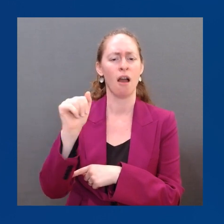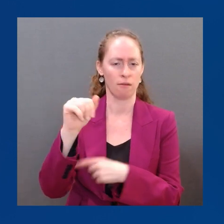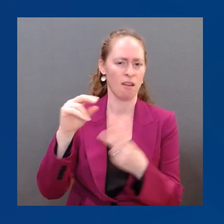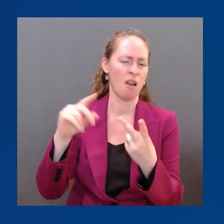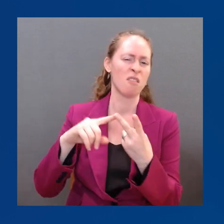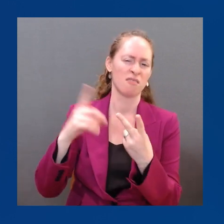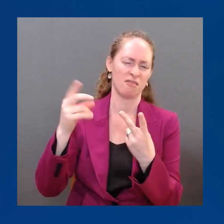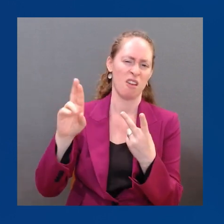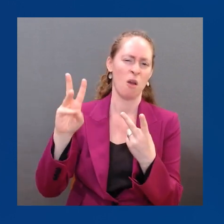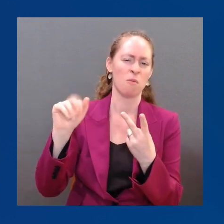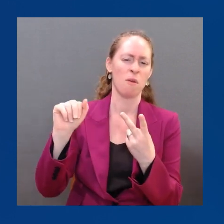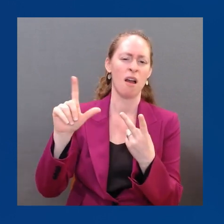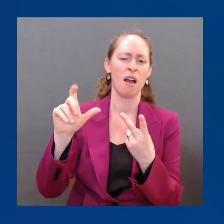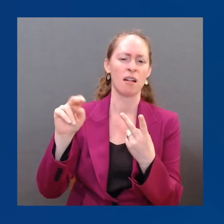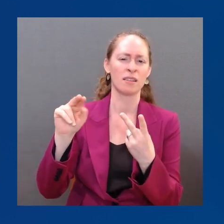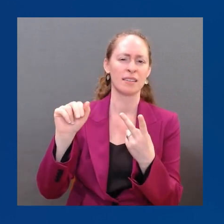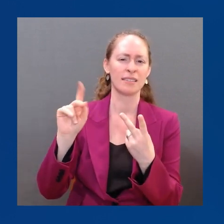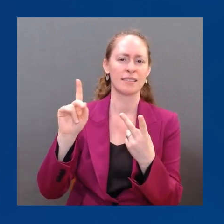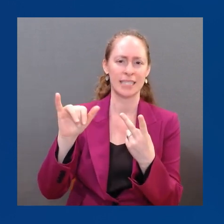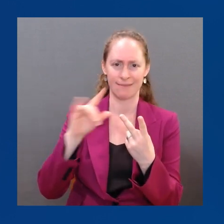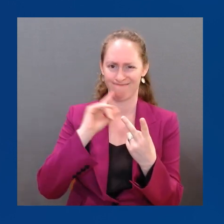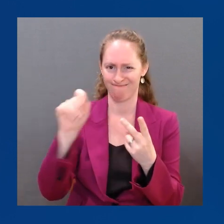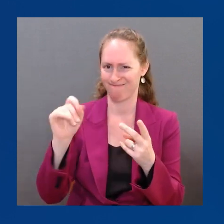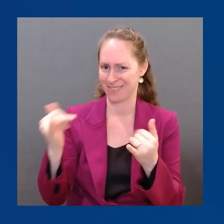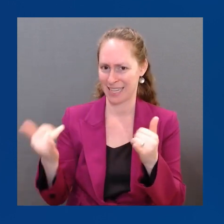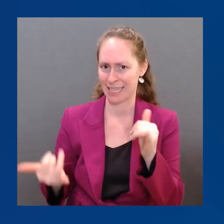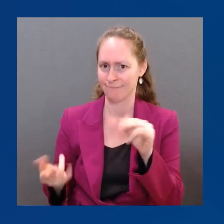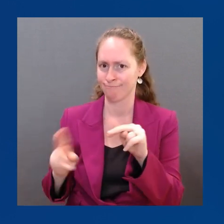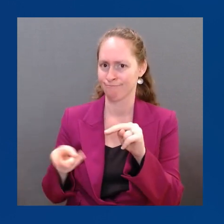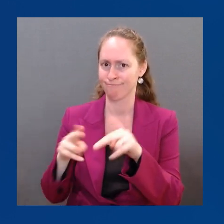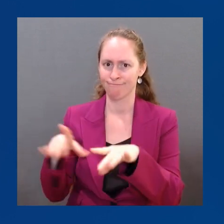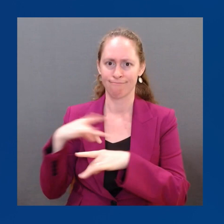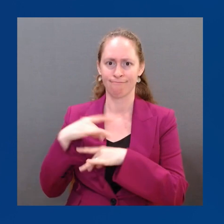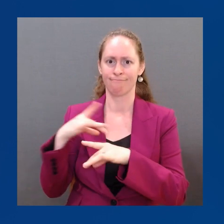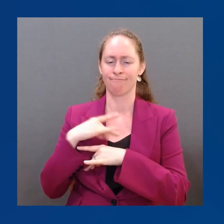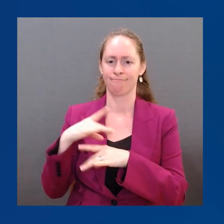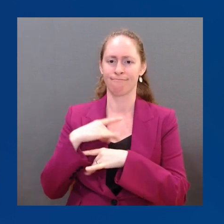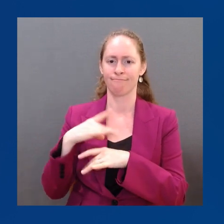certainly more increase in infections since one undercounts